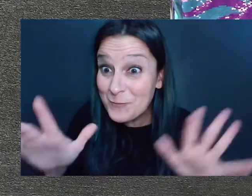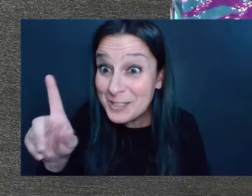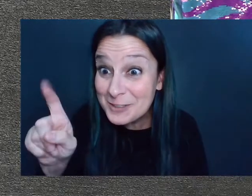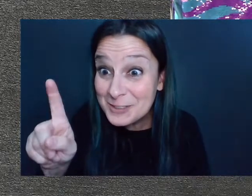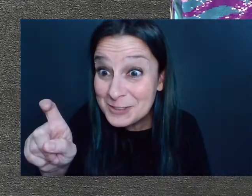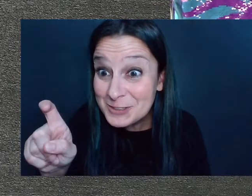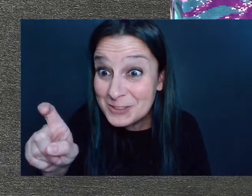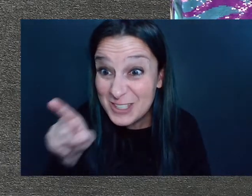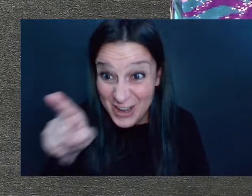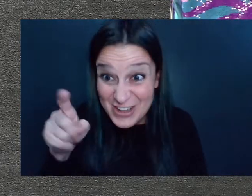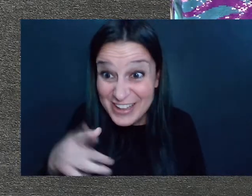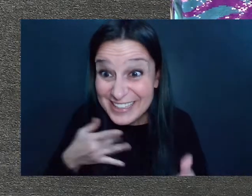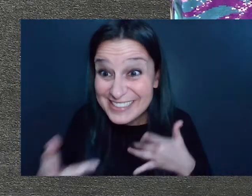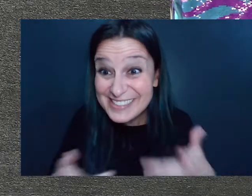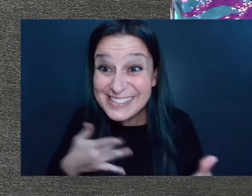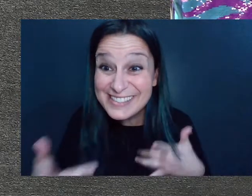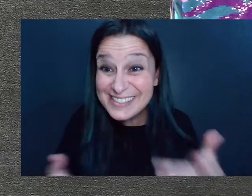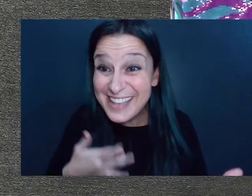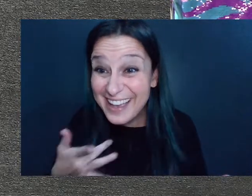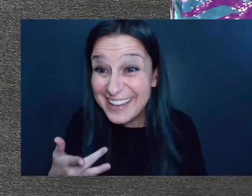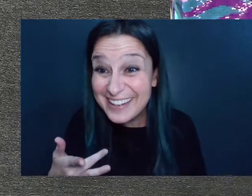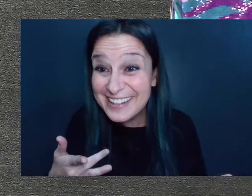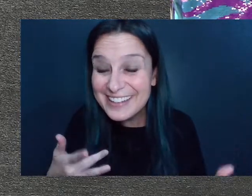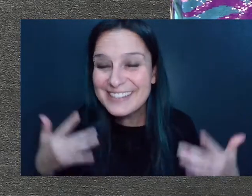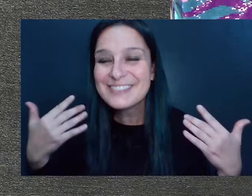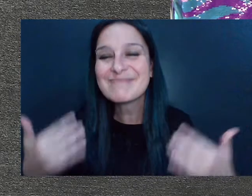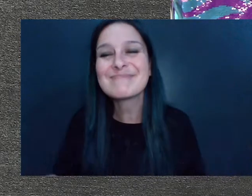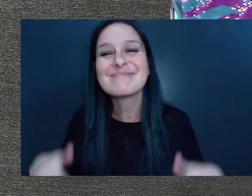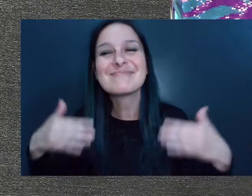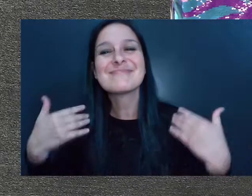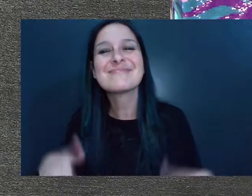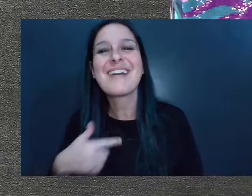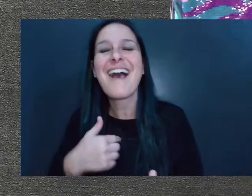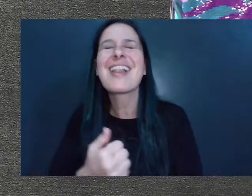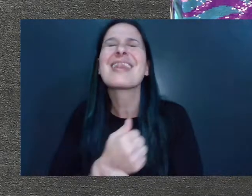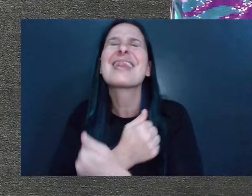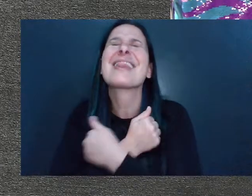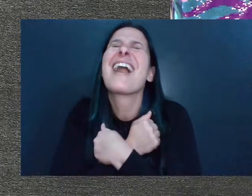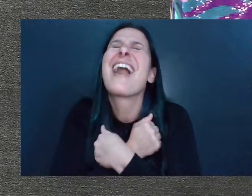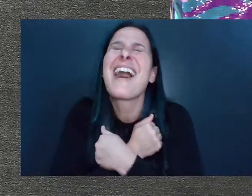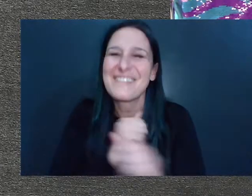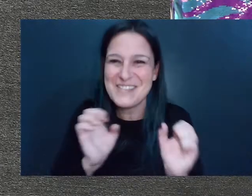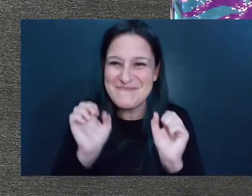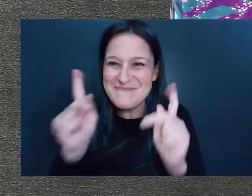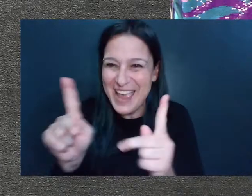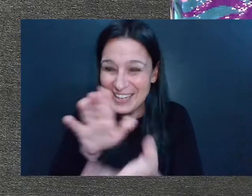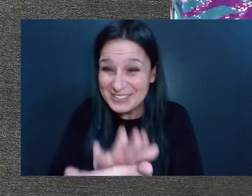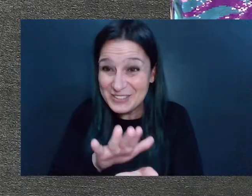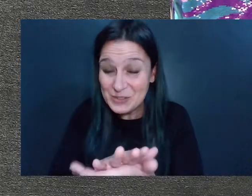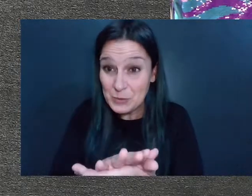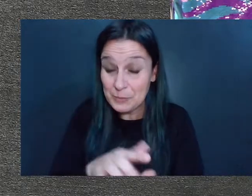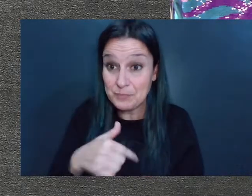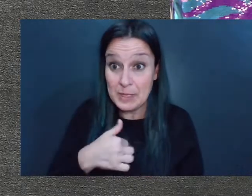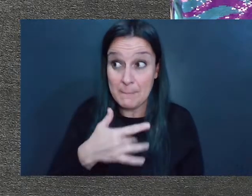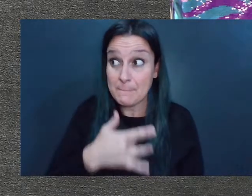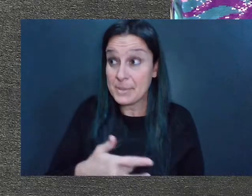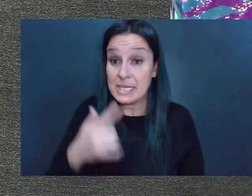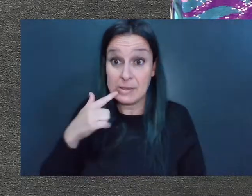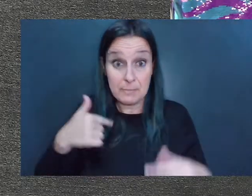Are you excited? Oh, I love back to school. One of the things I love most about being a teacher